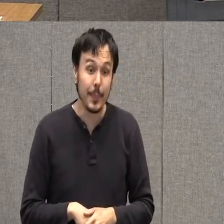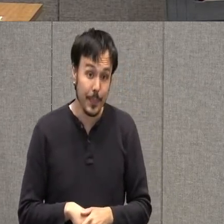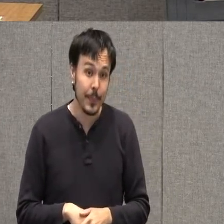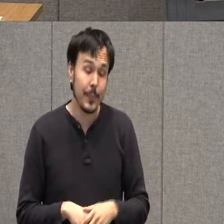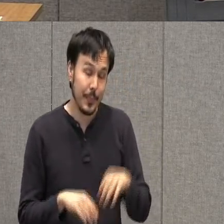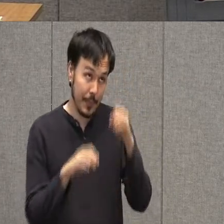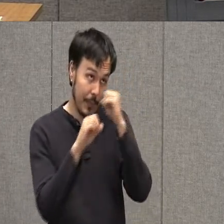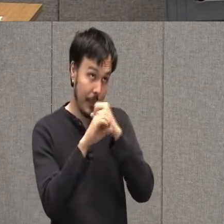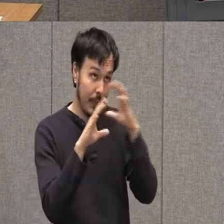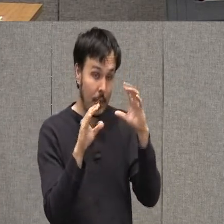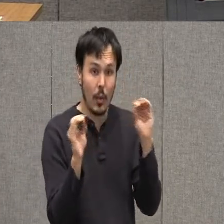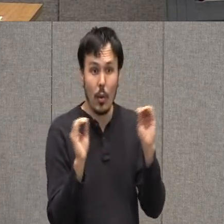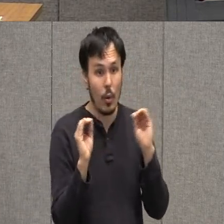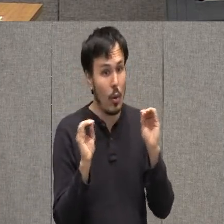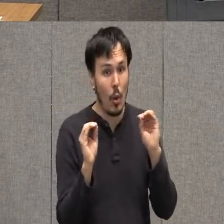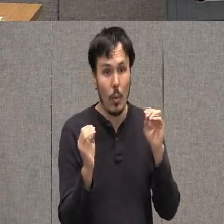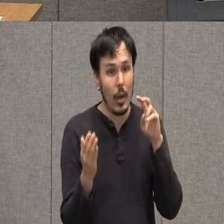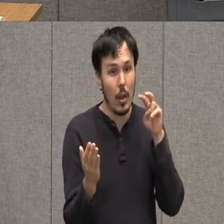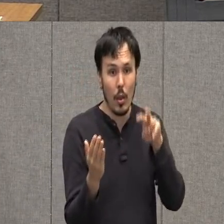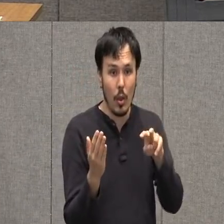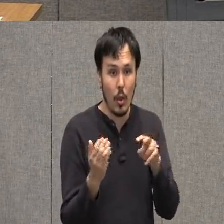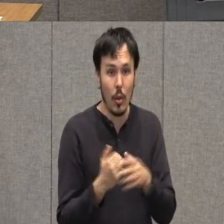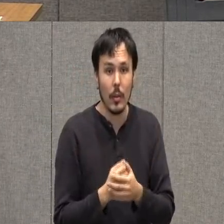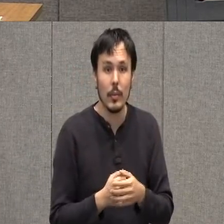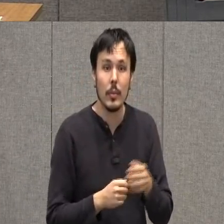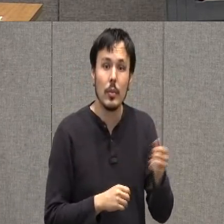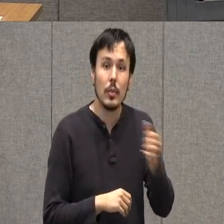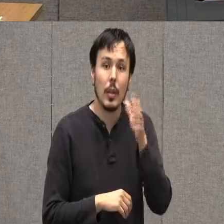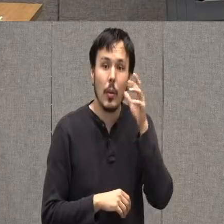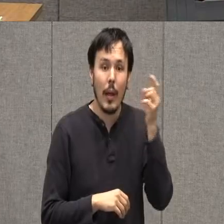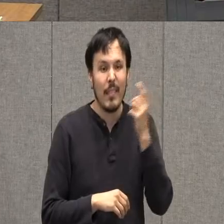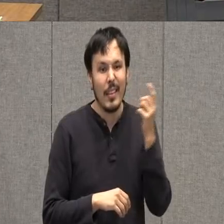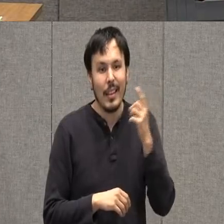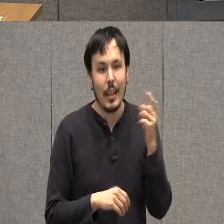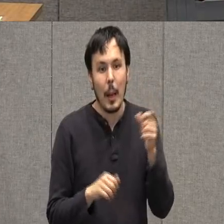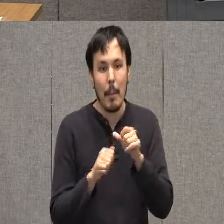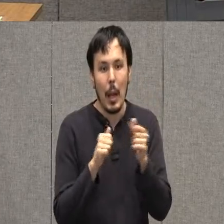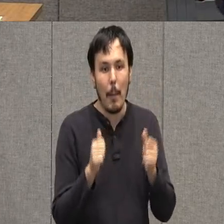So there's not gonna be anyone to look at. You're gonna have to think of a cool pose in your brain,